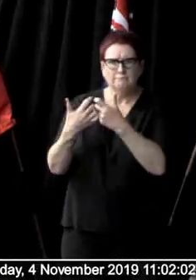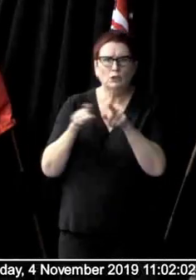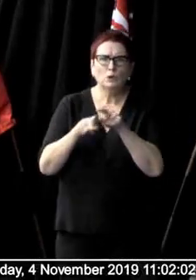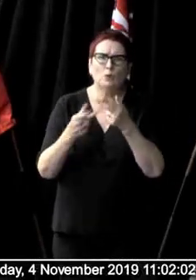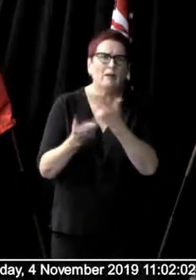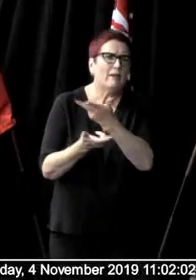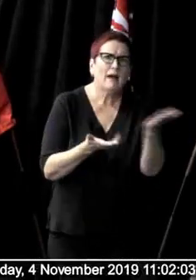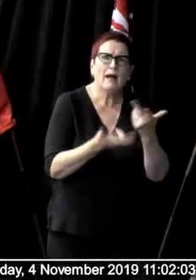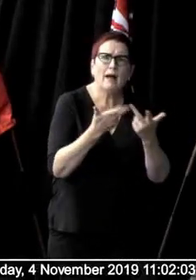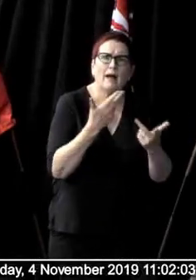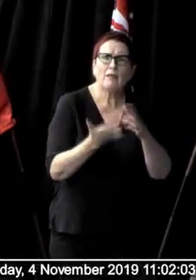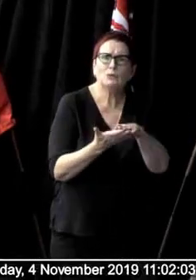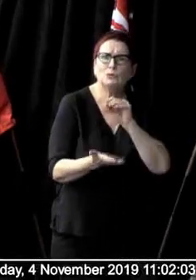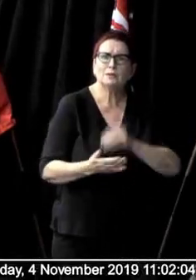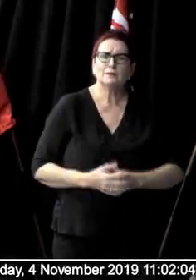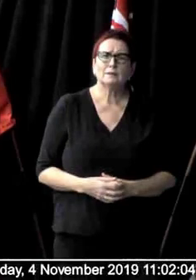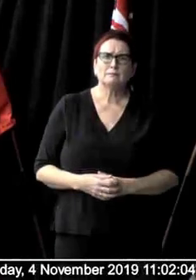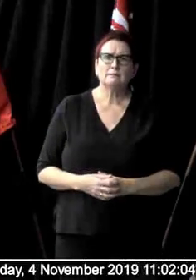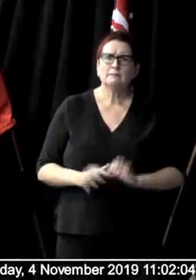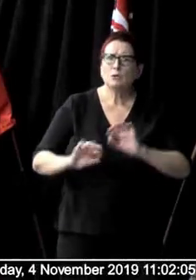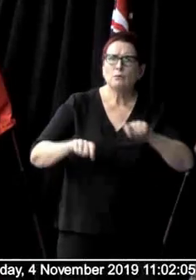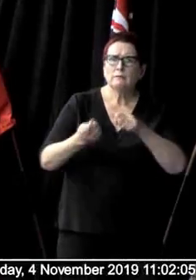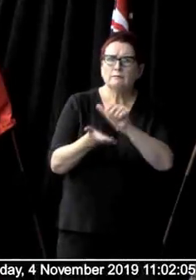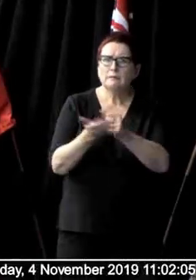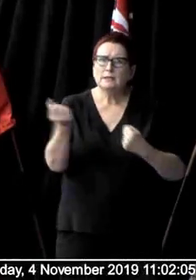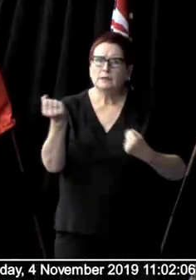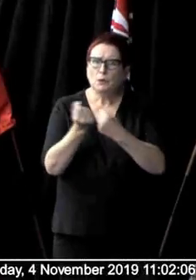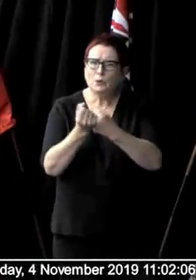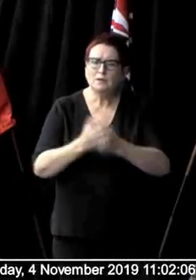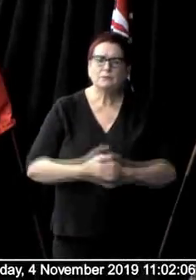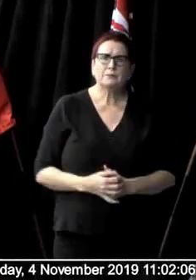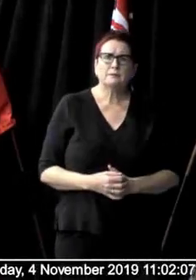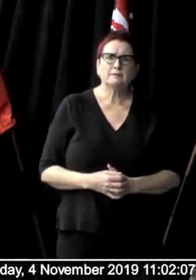This lack of support and understanding has led to deteriorating behaviour and